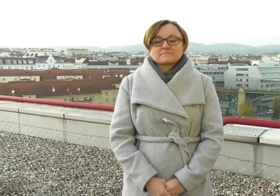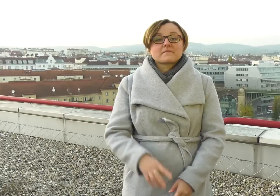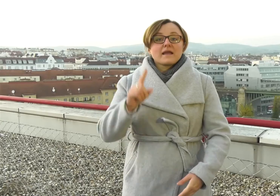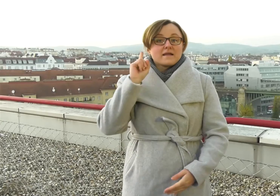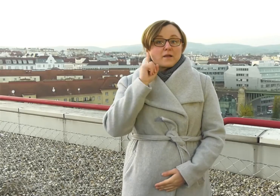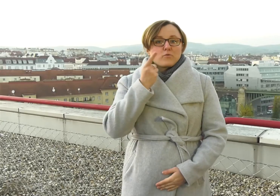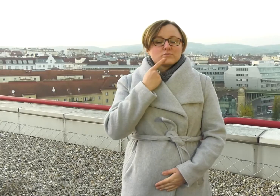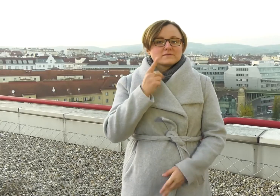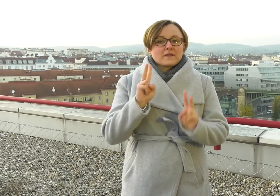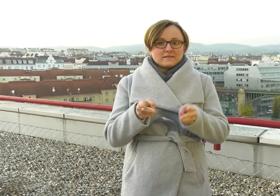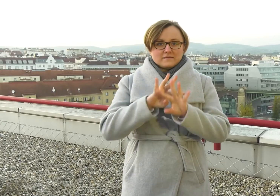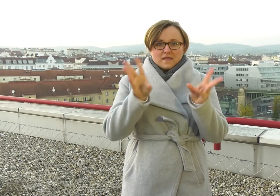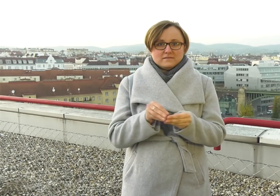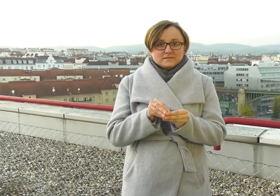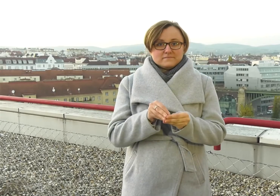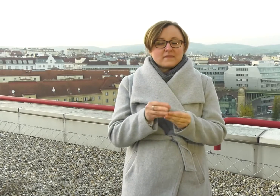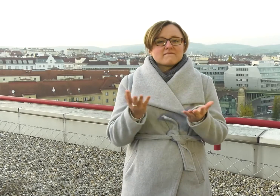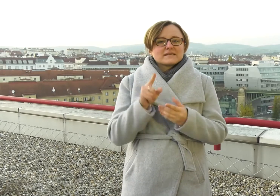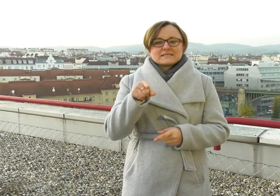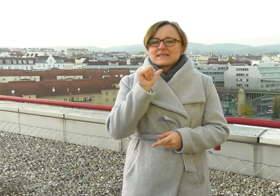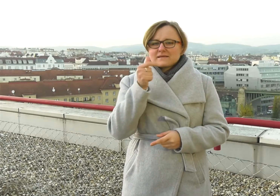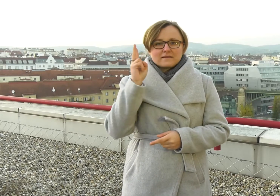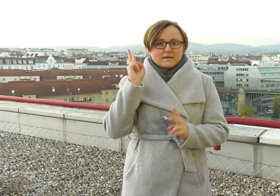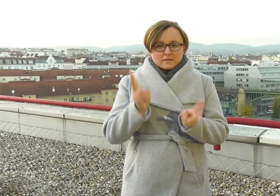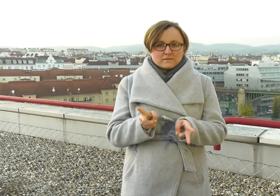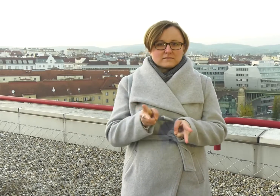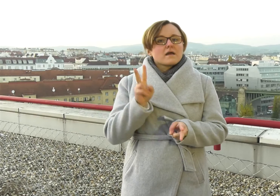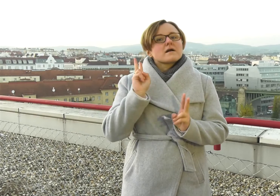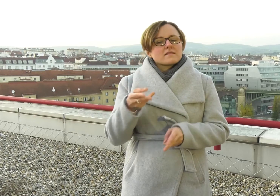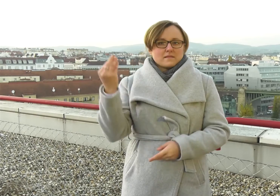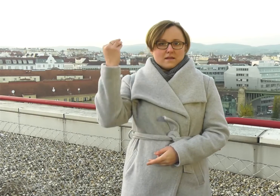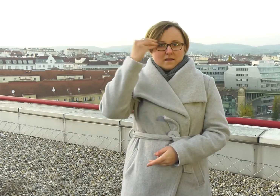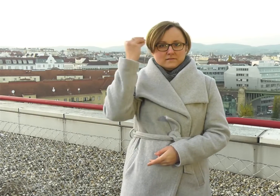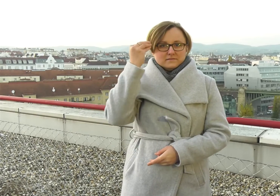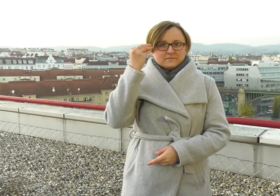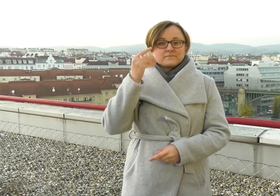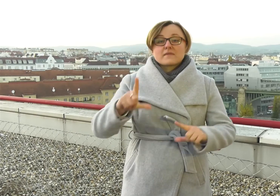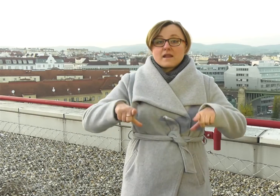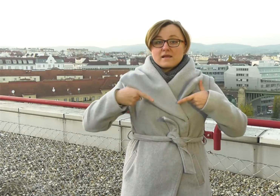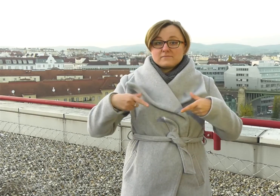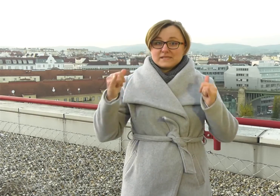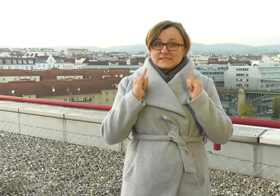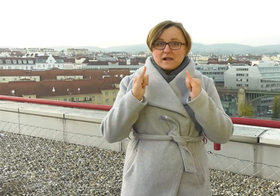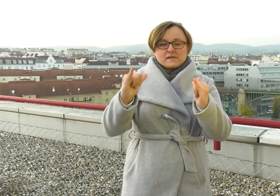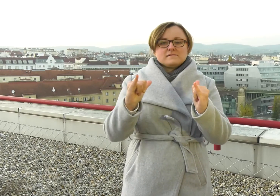Deaf people can do anything. Things you can't do - you can learn! Life is a journey.